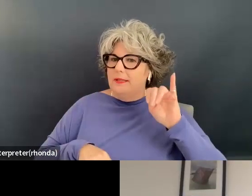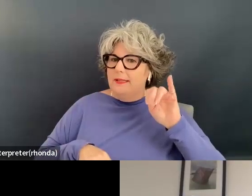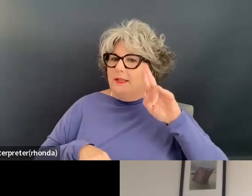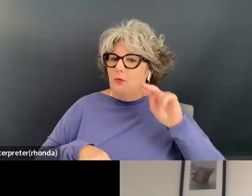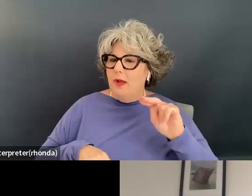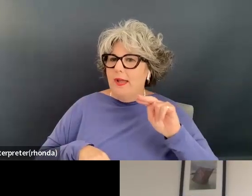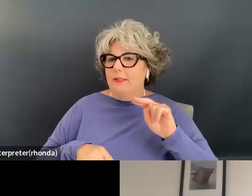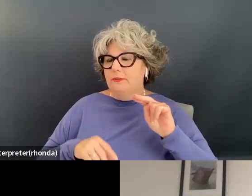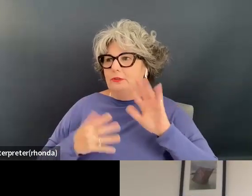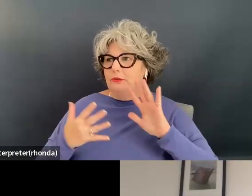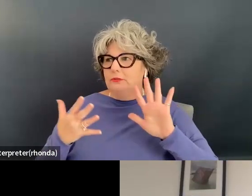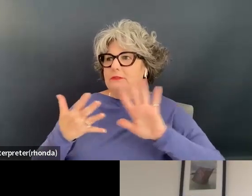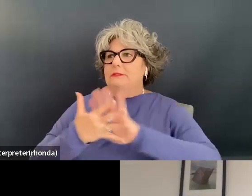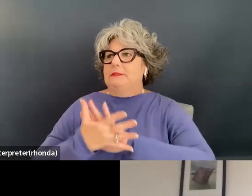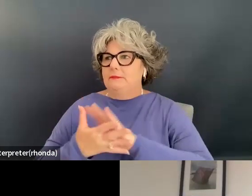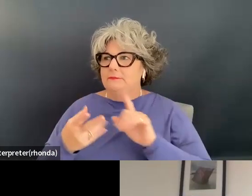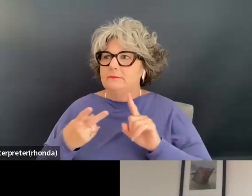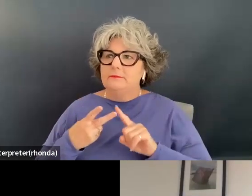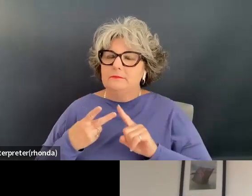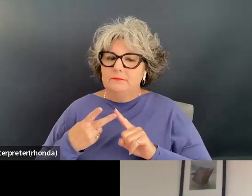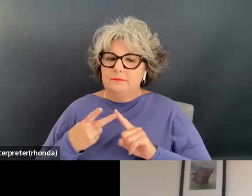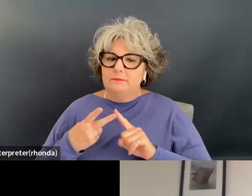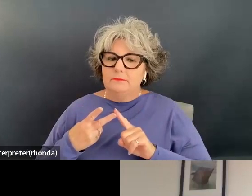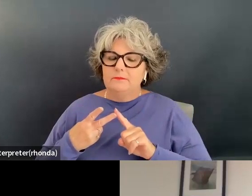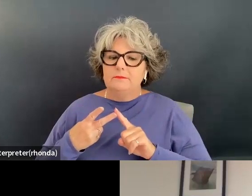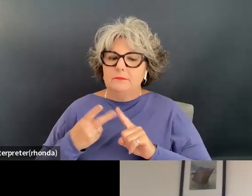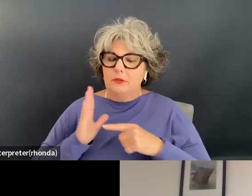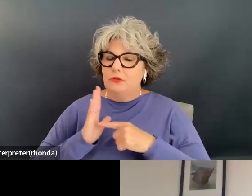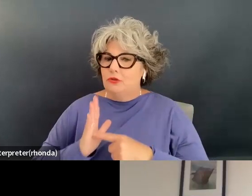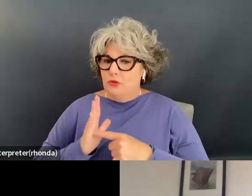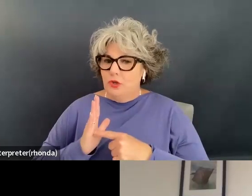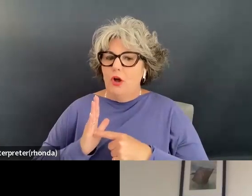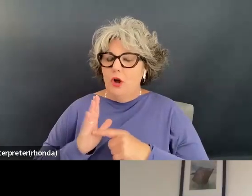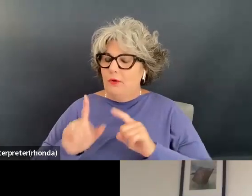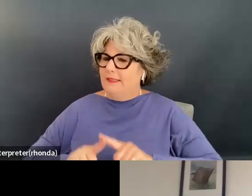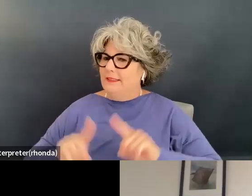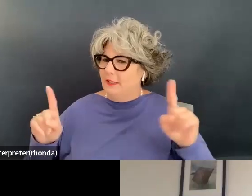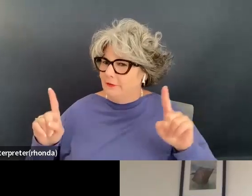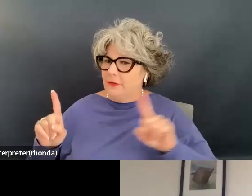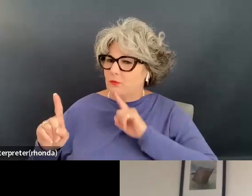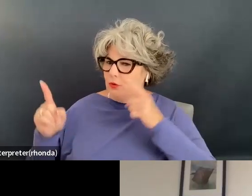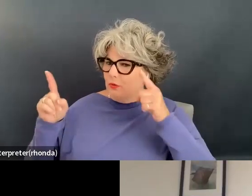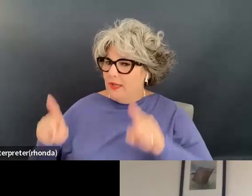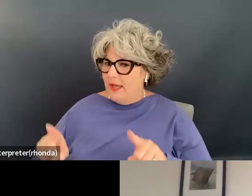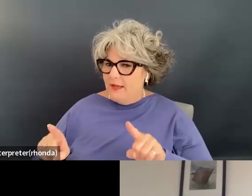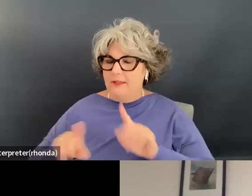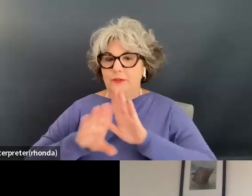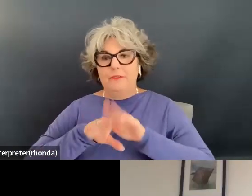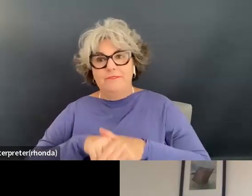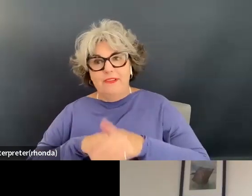they've been trying to show the reality in a different way, like to fake something.